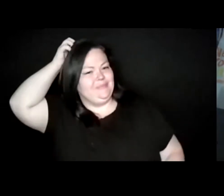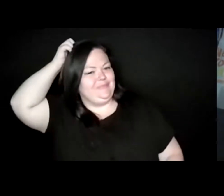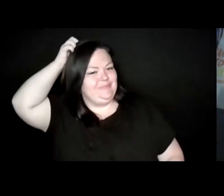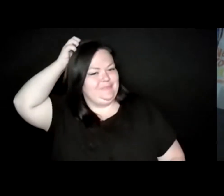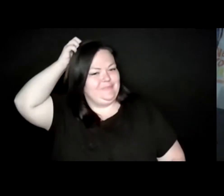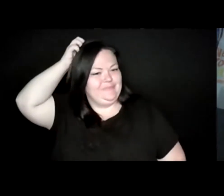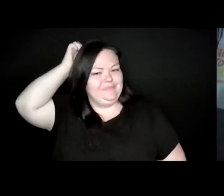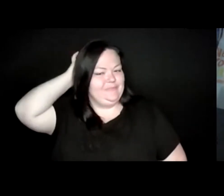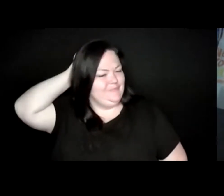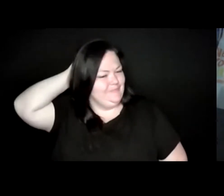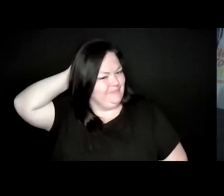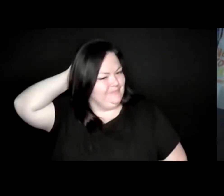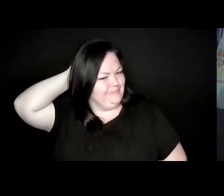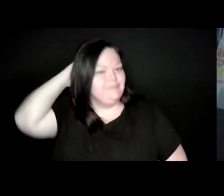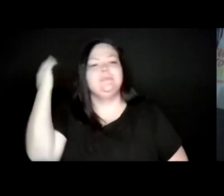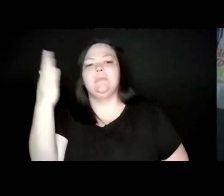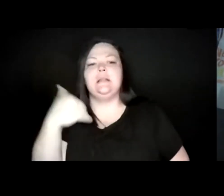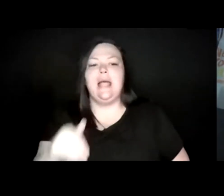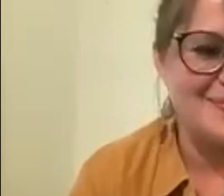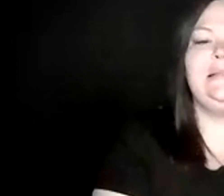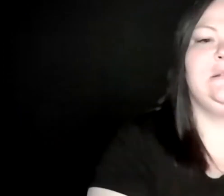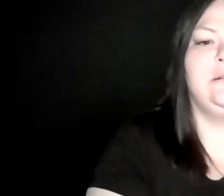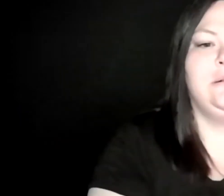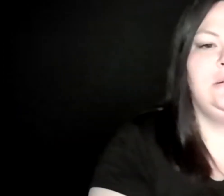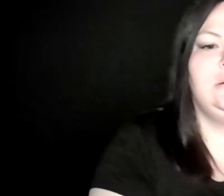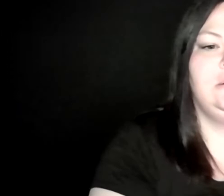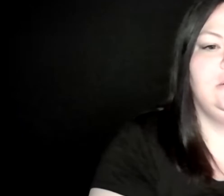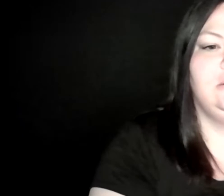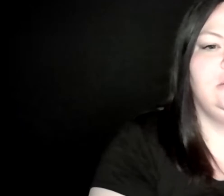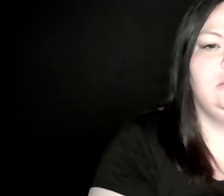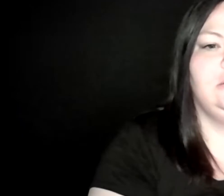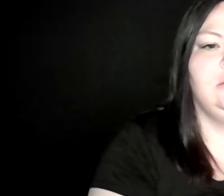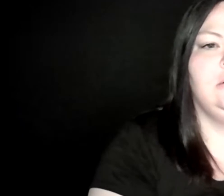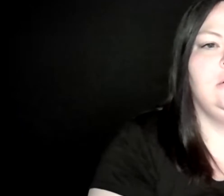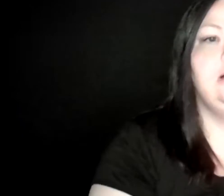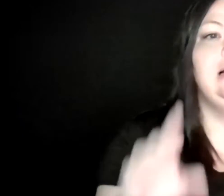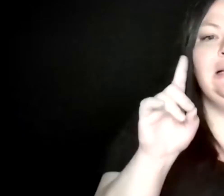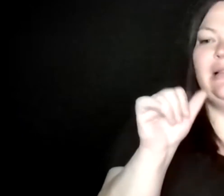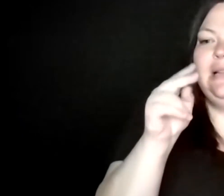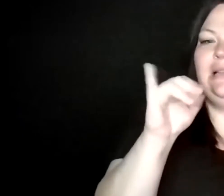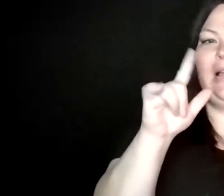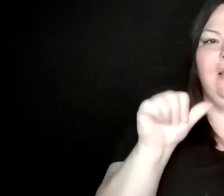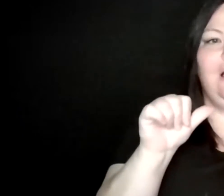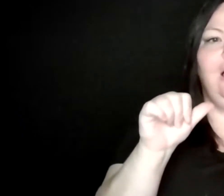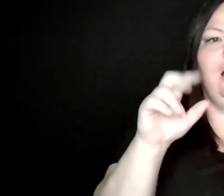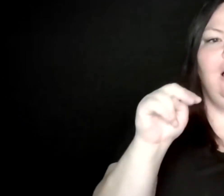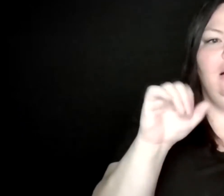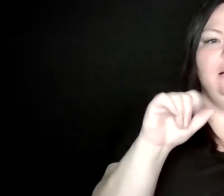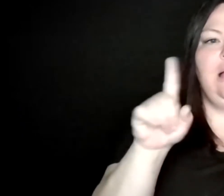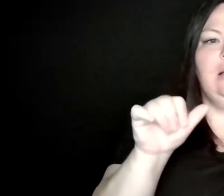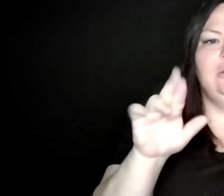next poet is, um, Daniela Nazareth Romero read by David Brunson. Hi David.